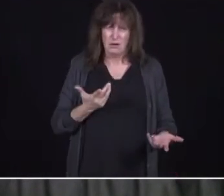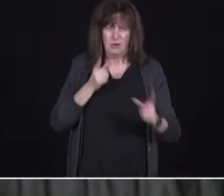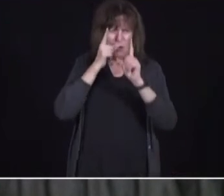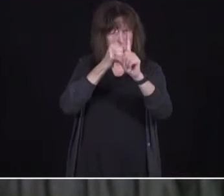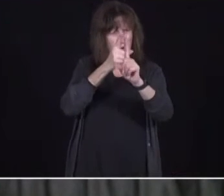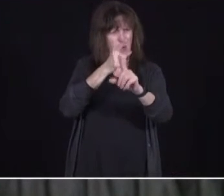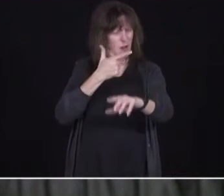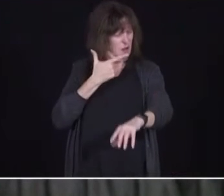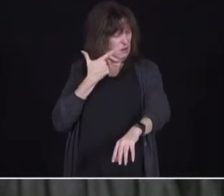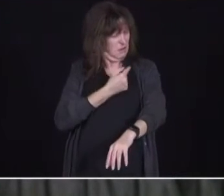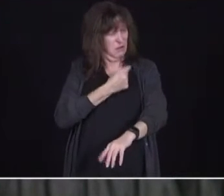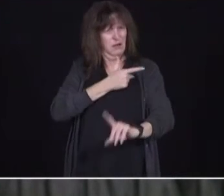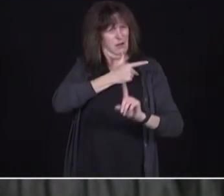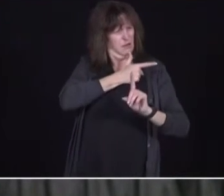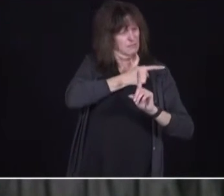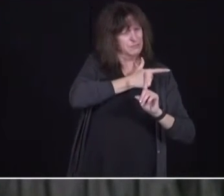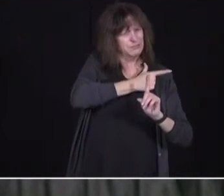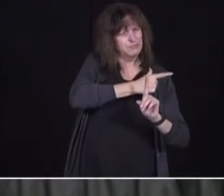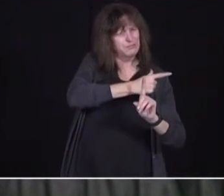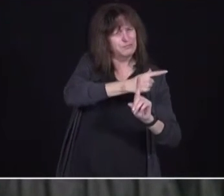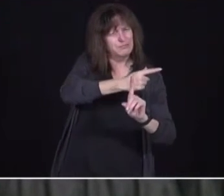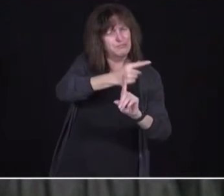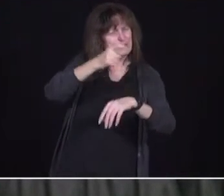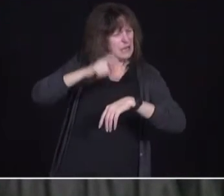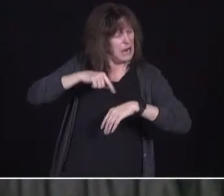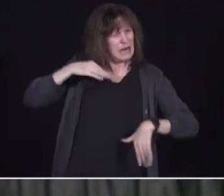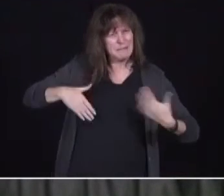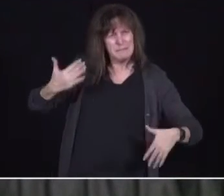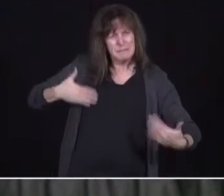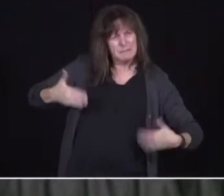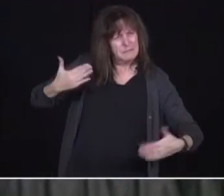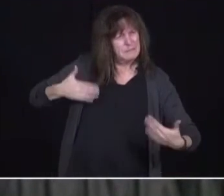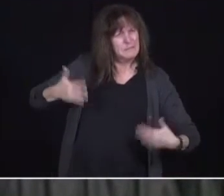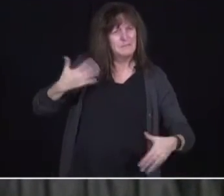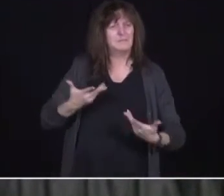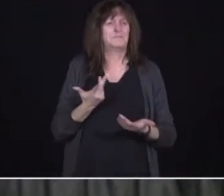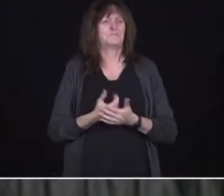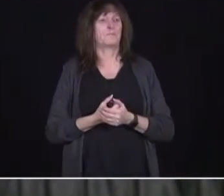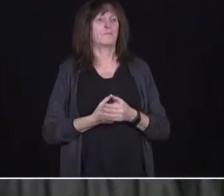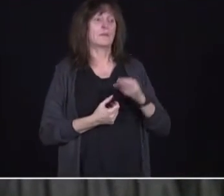So it's not ideal an operation of this size is not going to be.